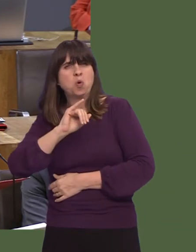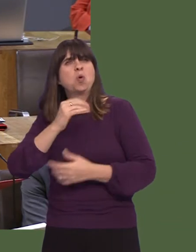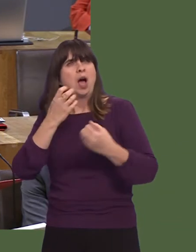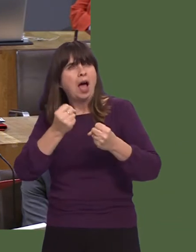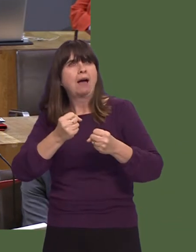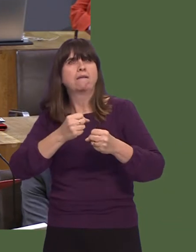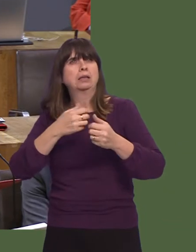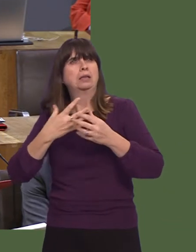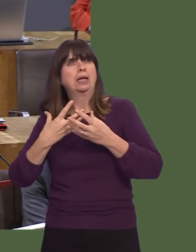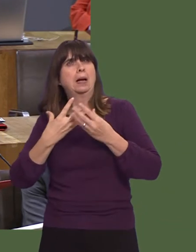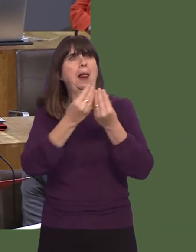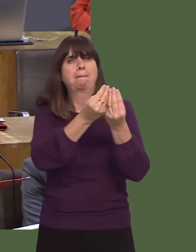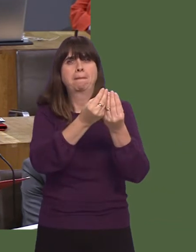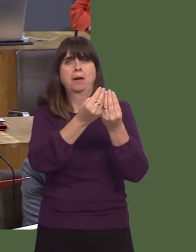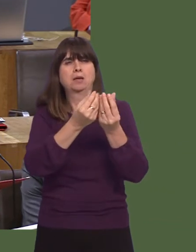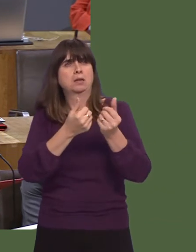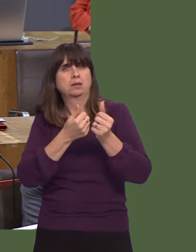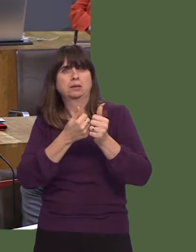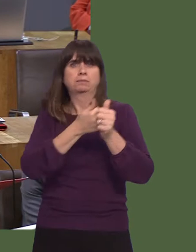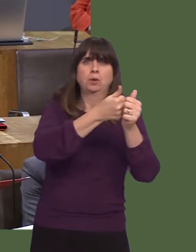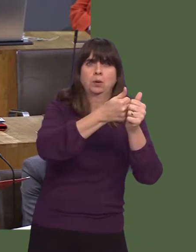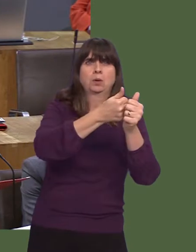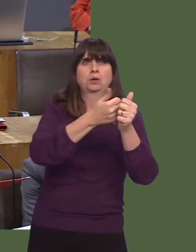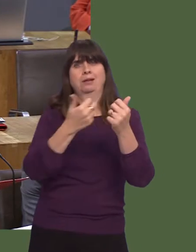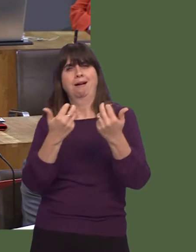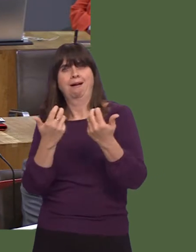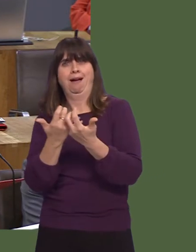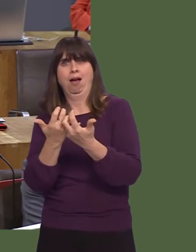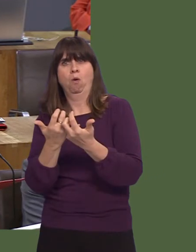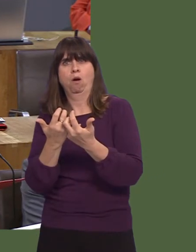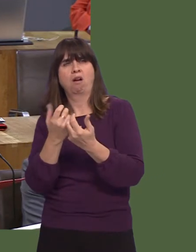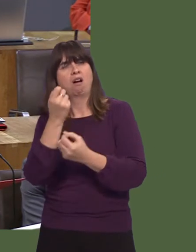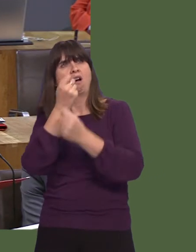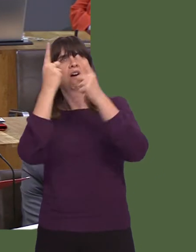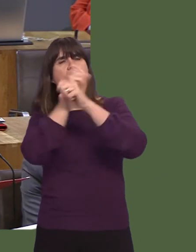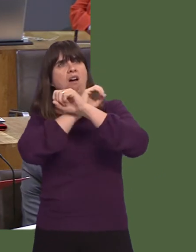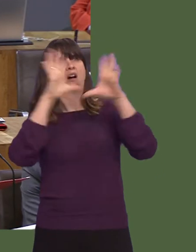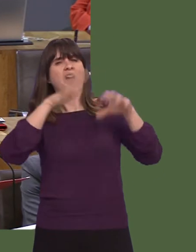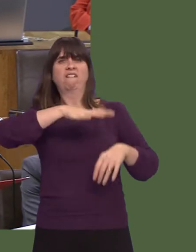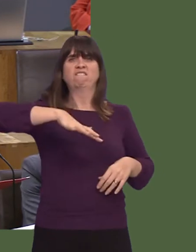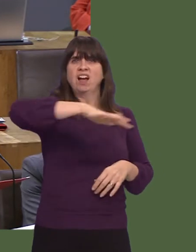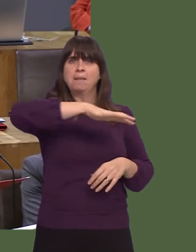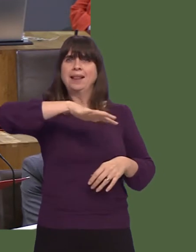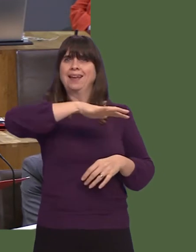and, of course, to be able to understand what families and individuals face as challenges